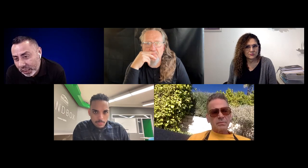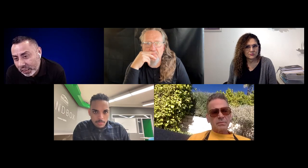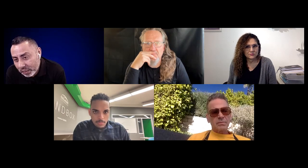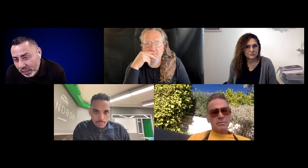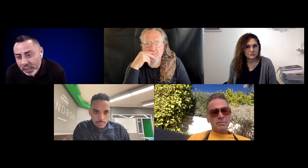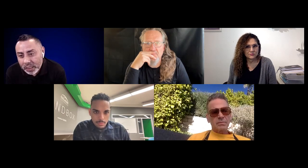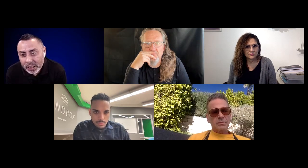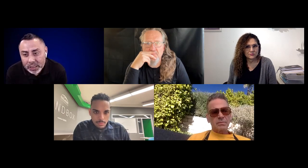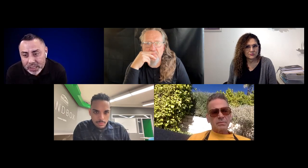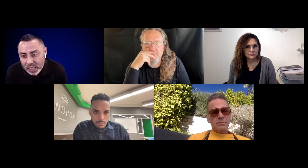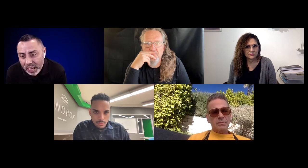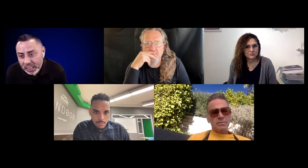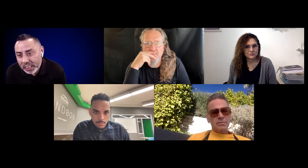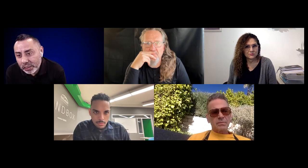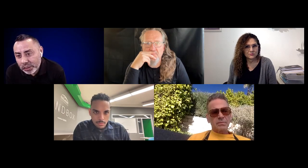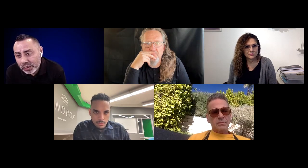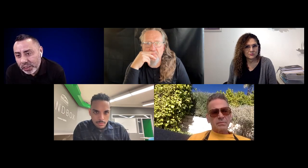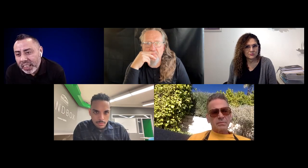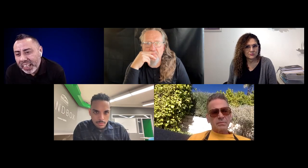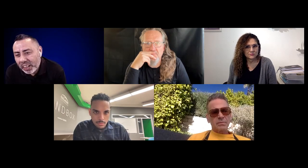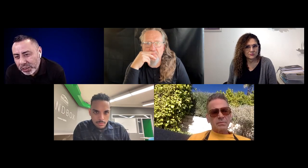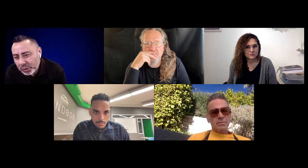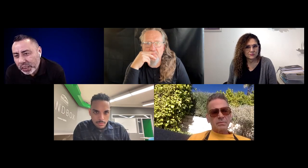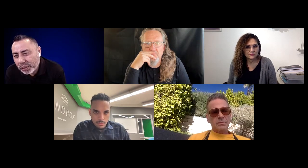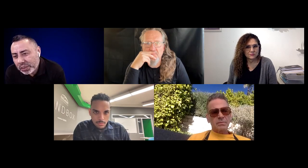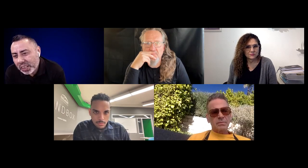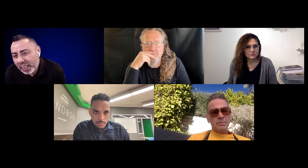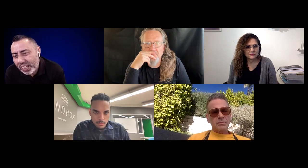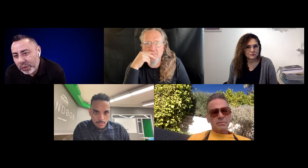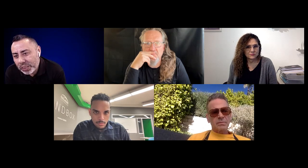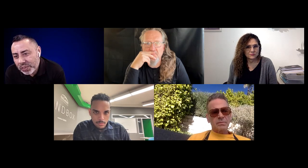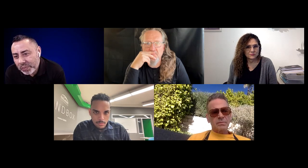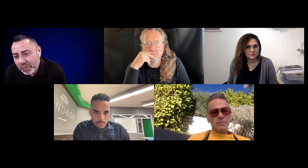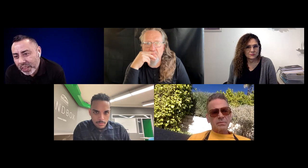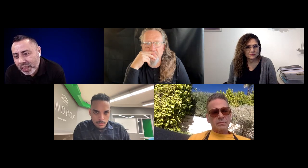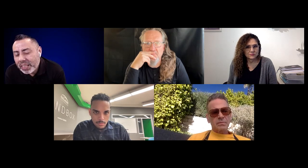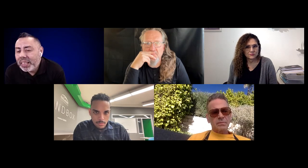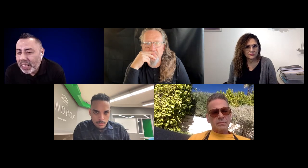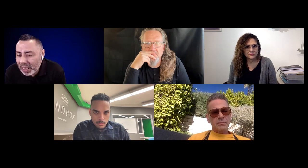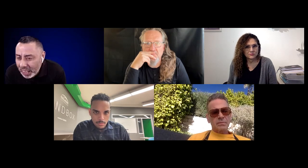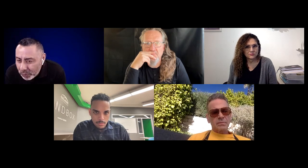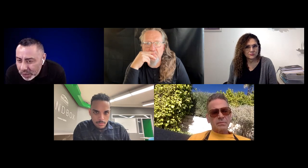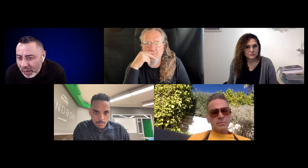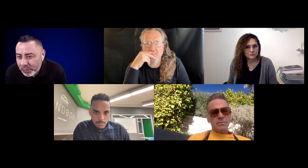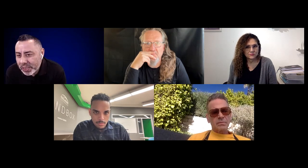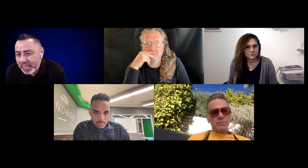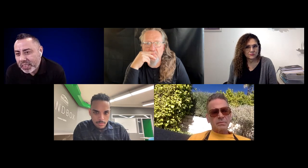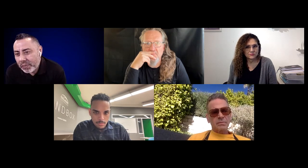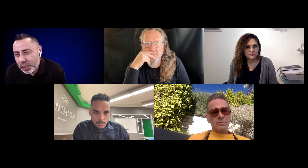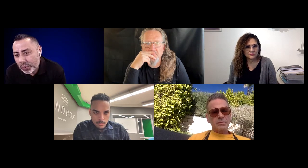It also includes the language, the language emphasizes the visual.